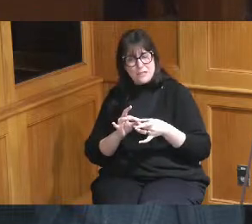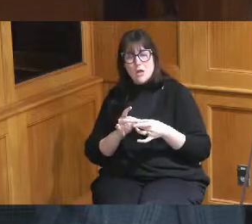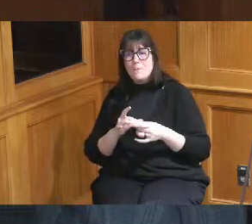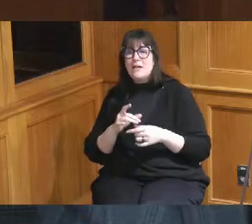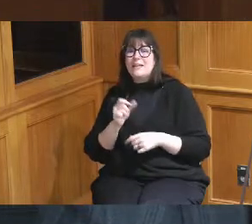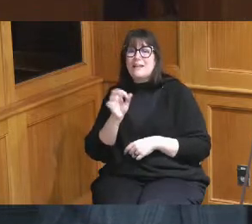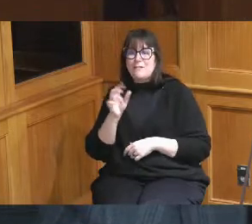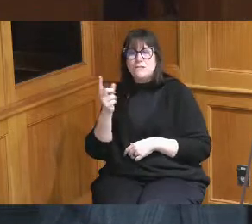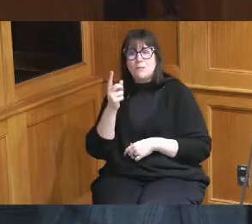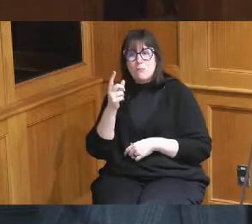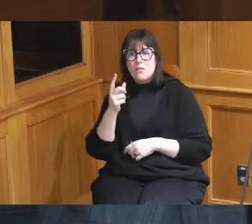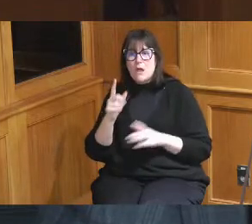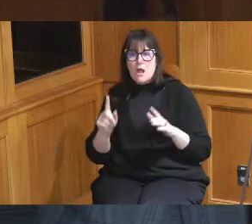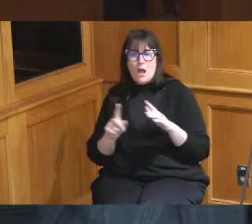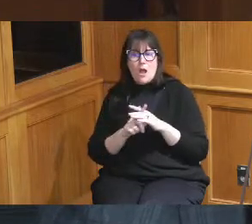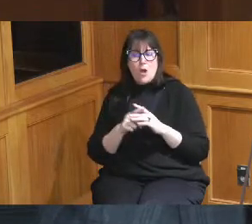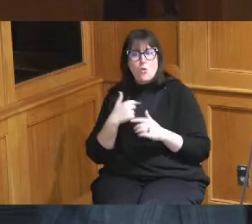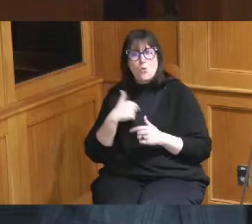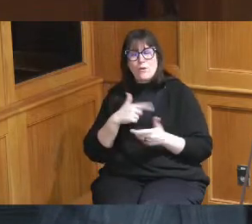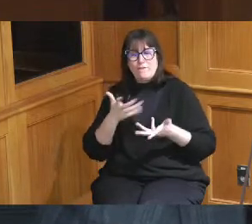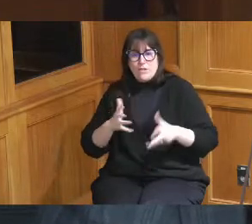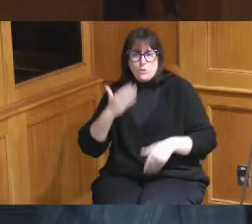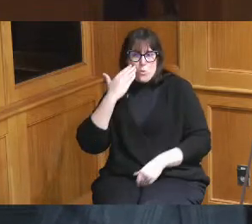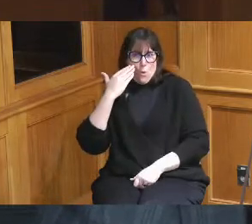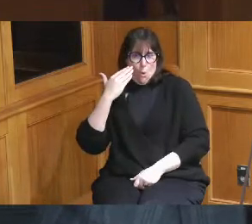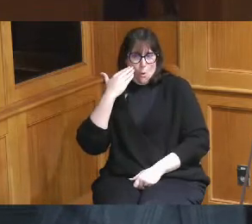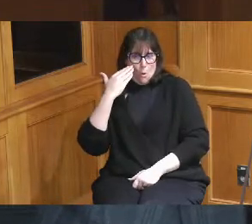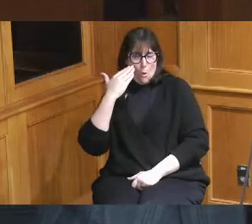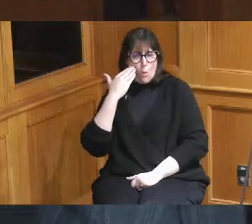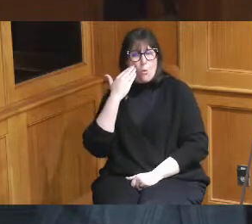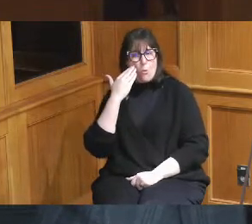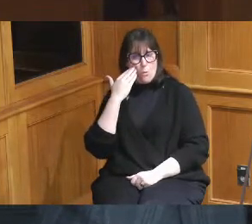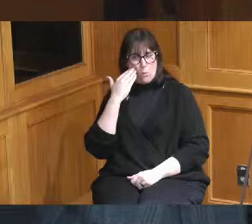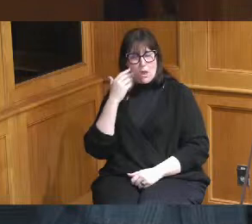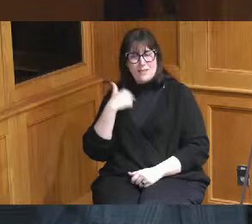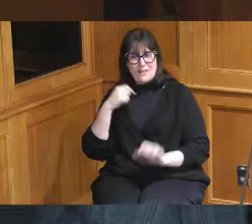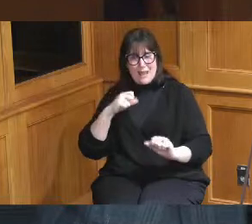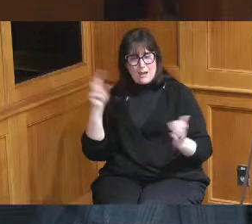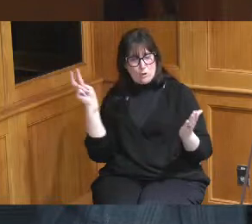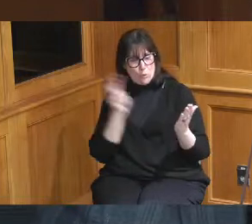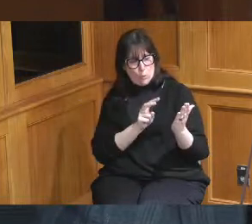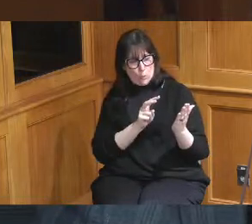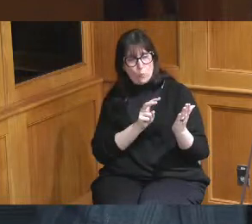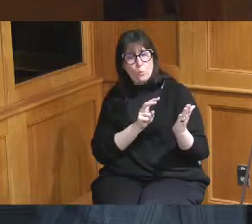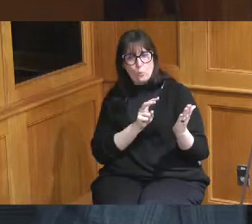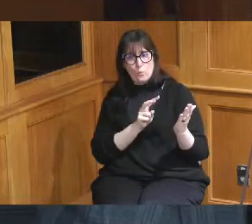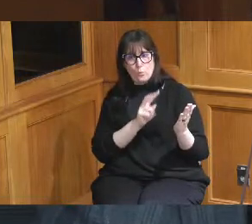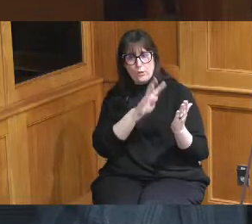up we at least have a knowledge and are able to go to the spreadsheet but this is one of the projects